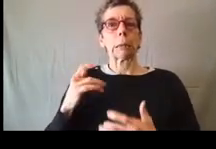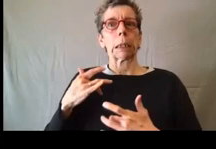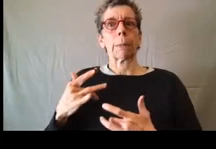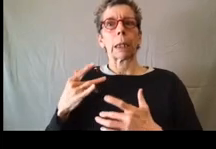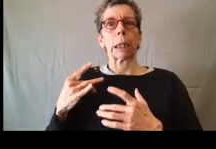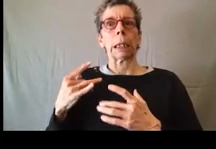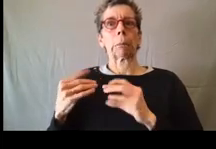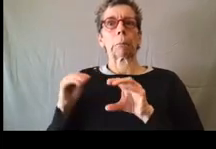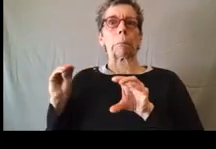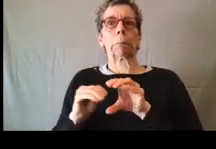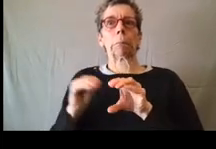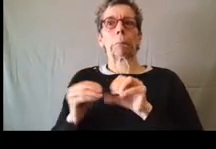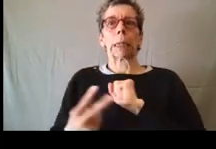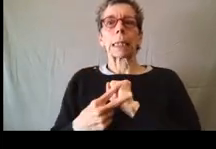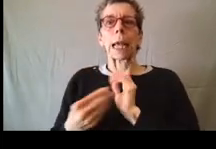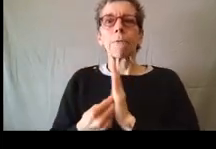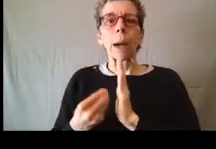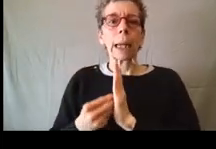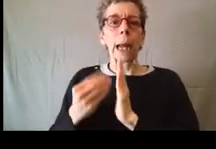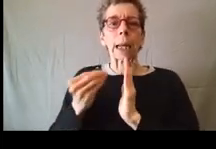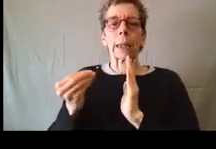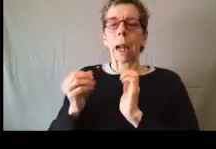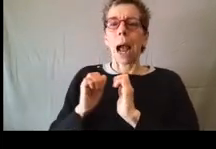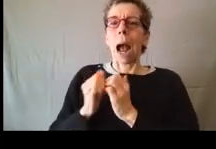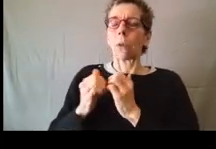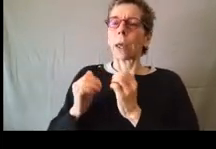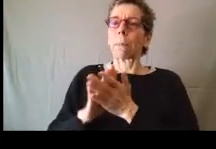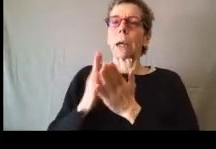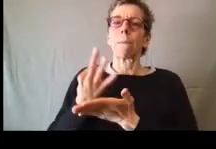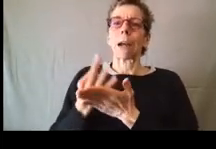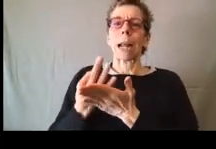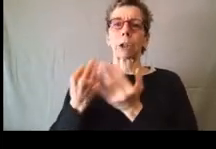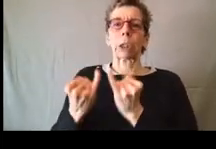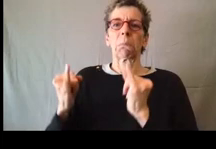through established ways to establish security. While we have a legacy of government programs